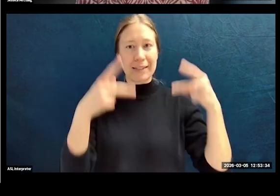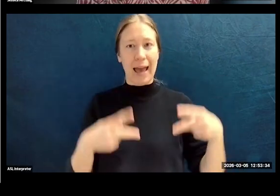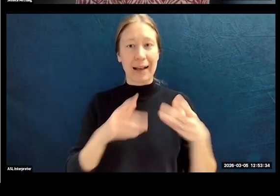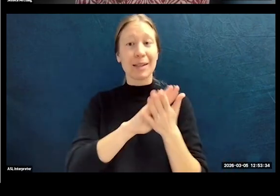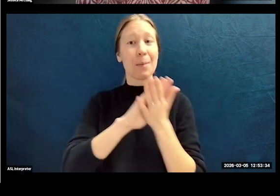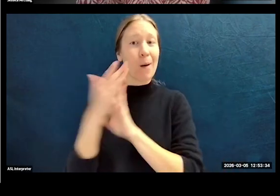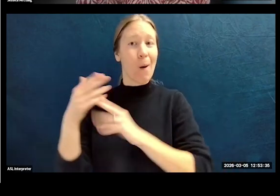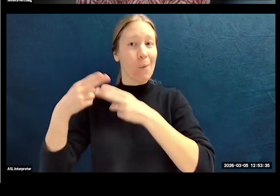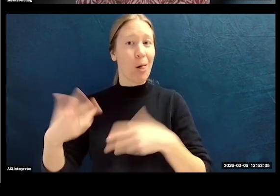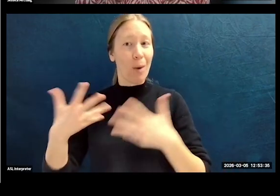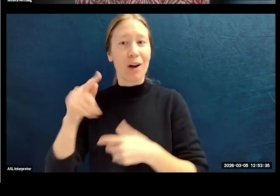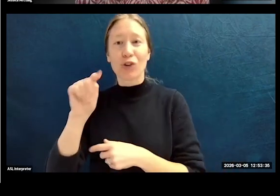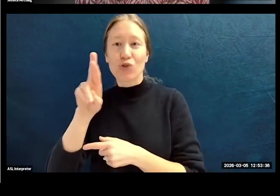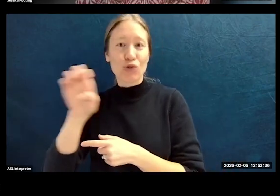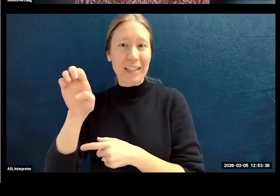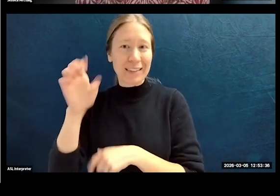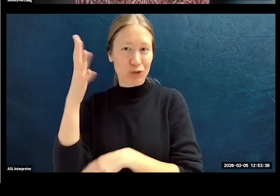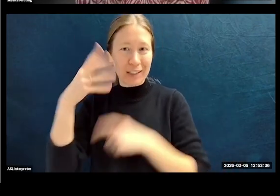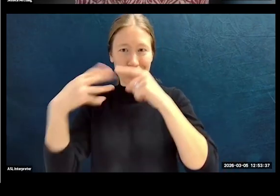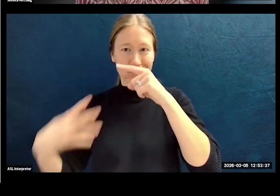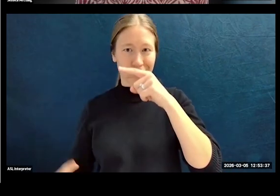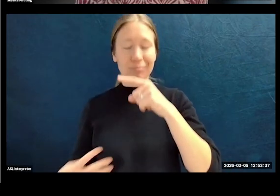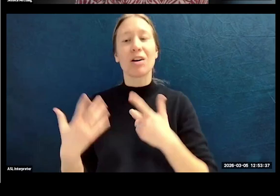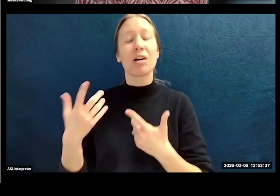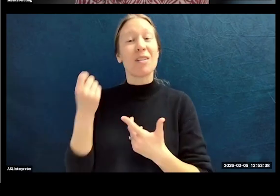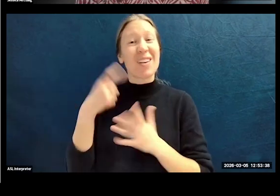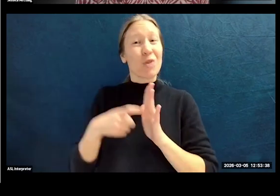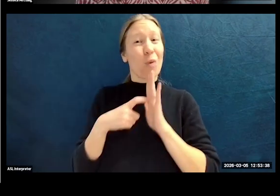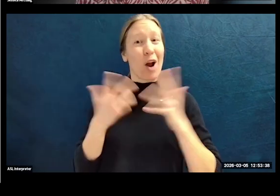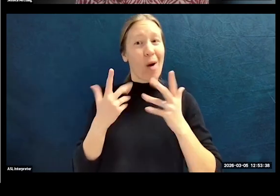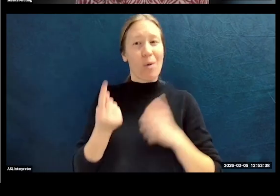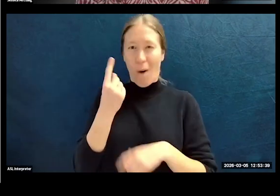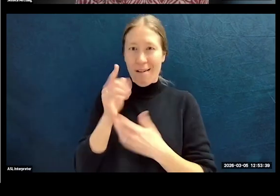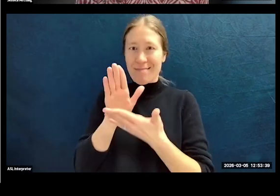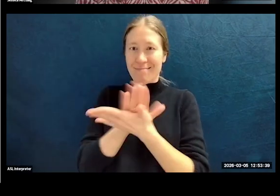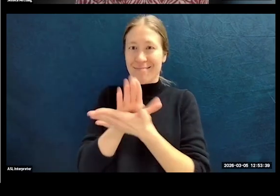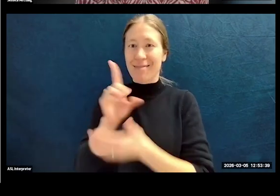there almost always needs to be a document tag. And so if you are opening your tags panel